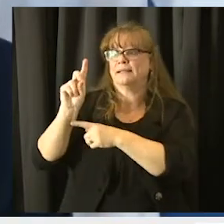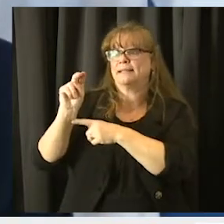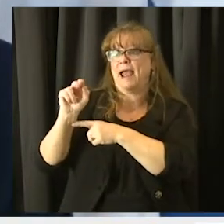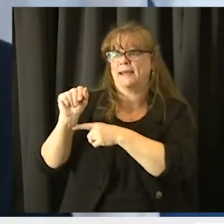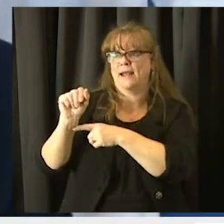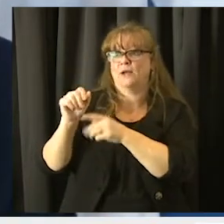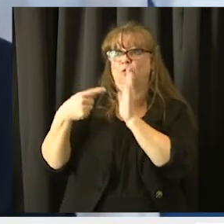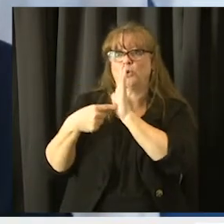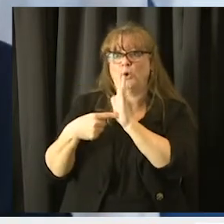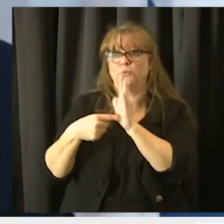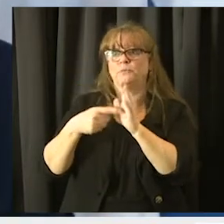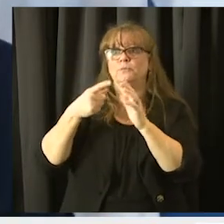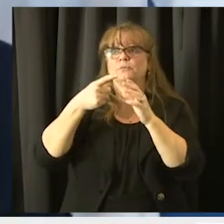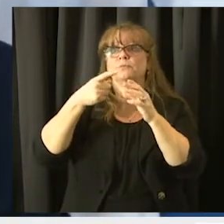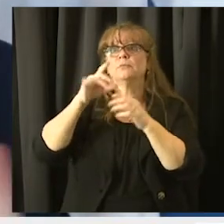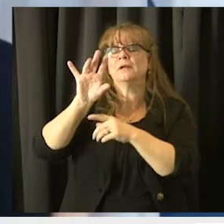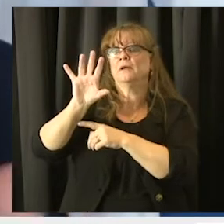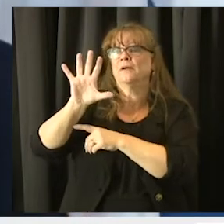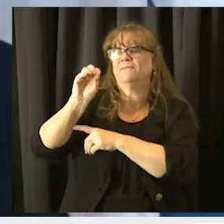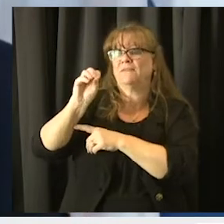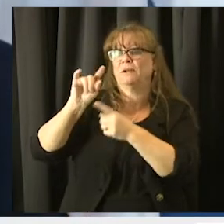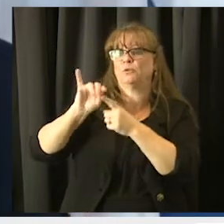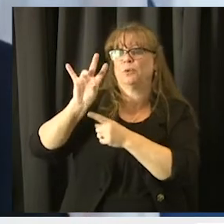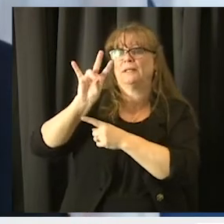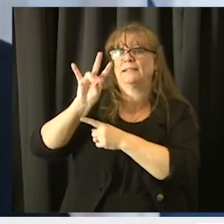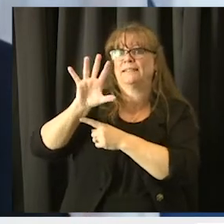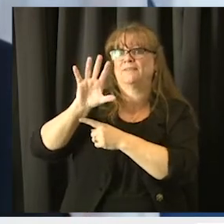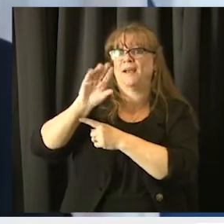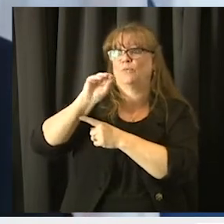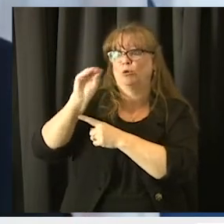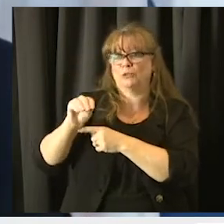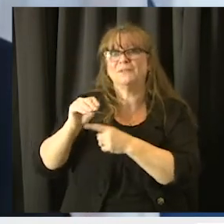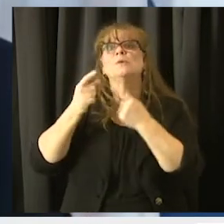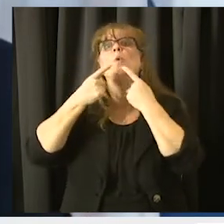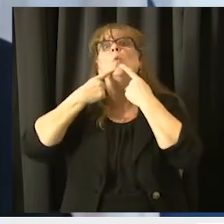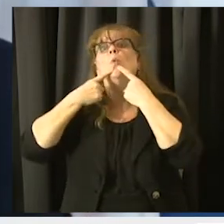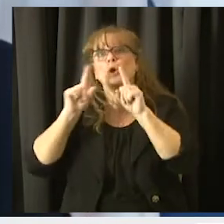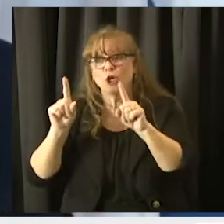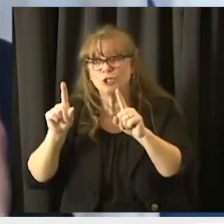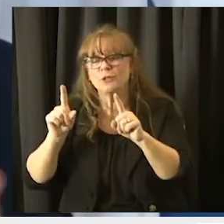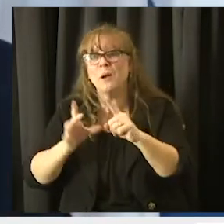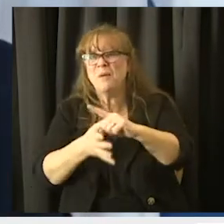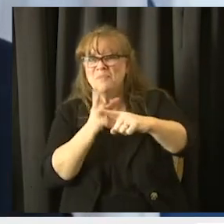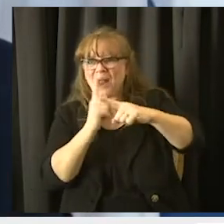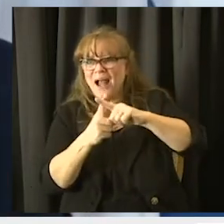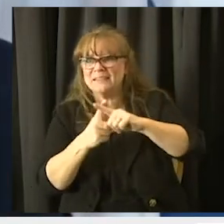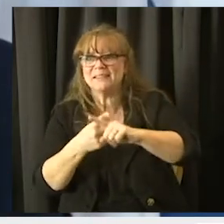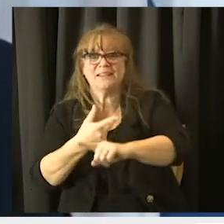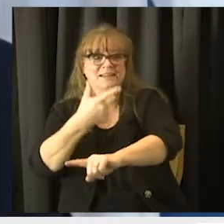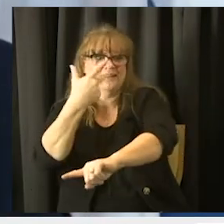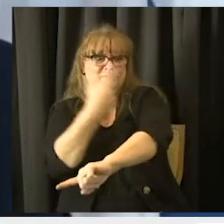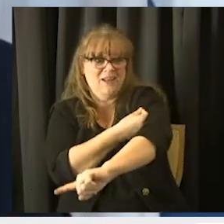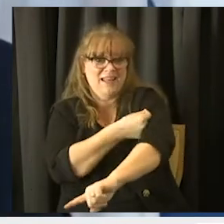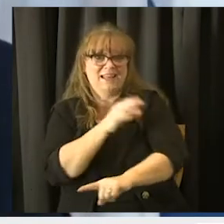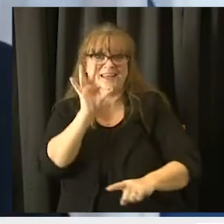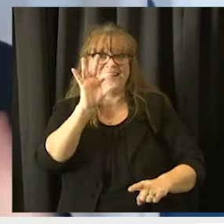vaccine 95 effective we have a very easy simple uh low cost uh 50 to 75 effective vaccine today